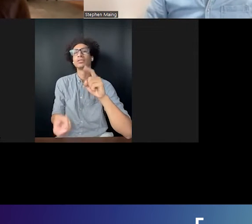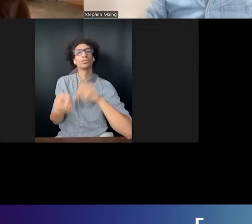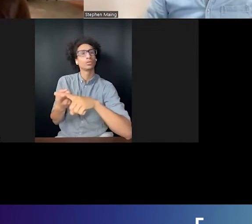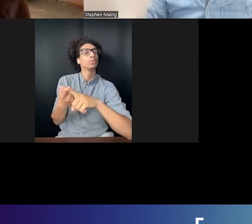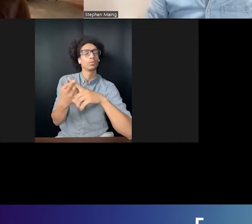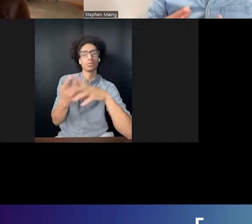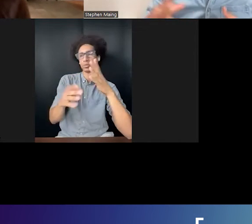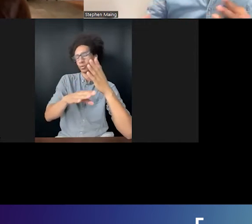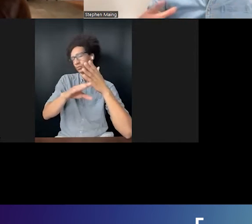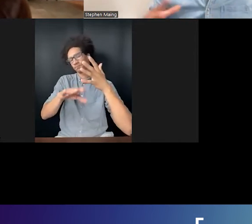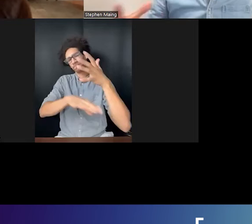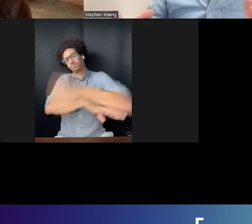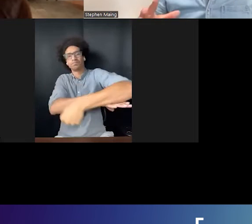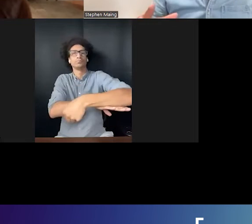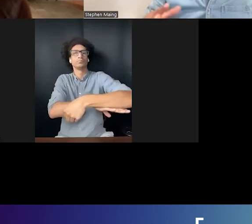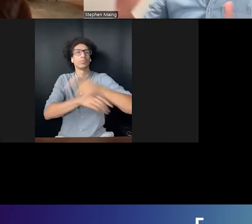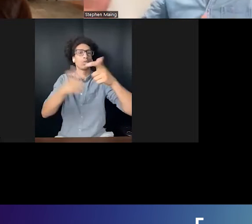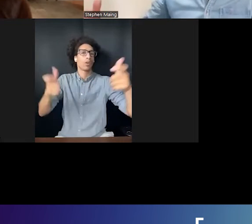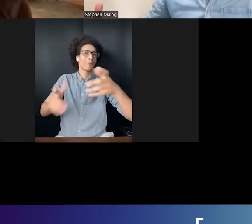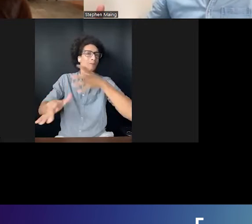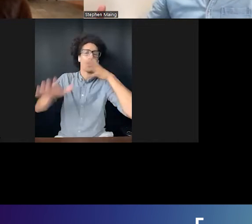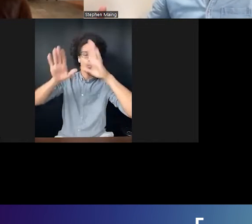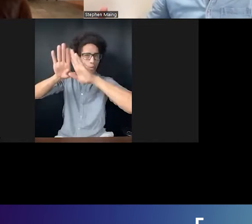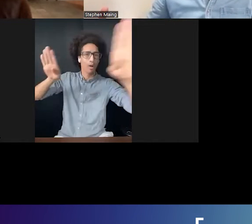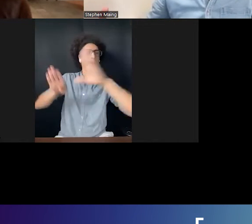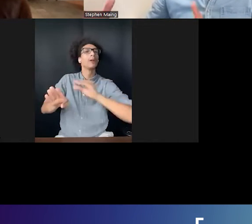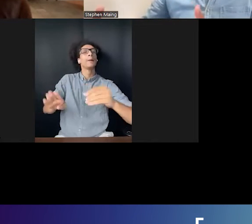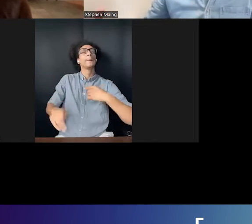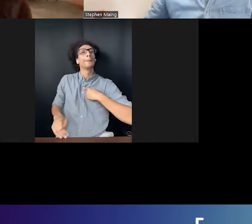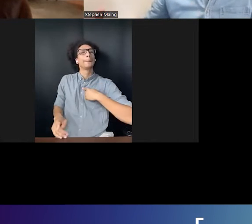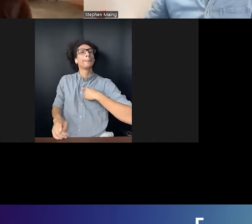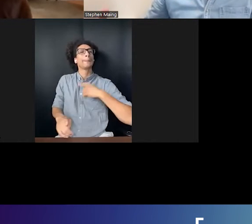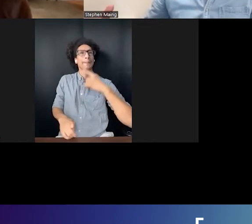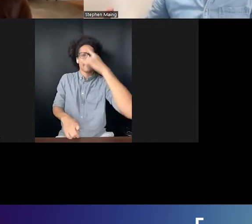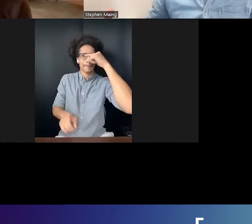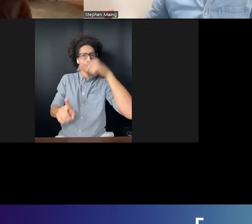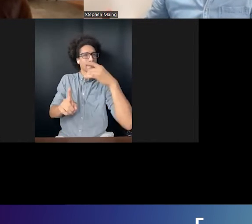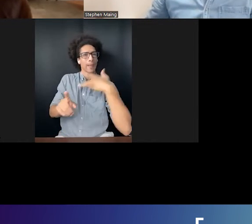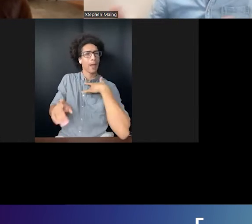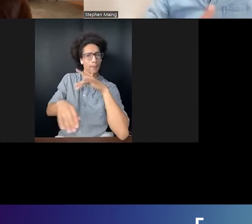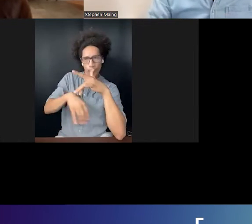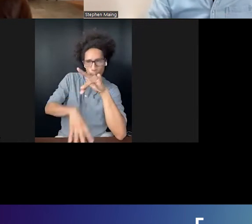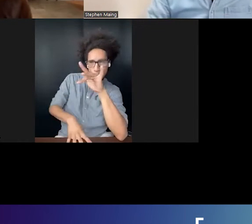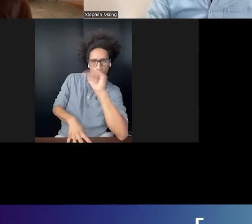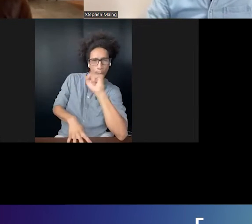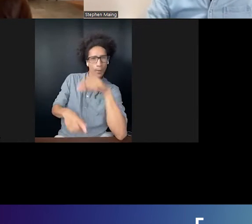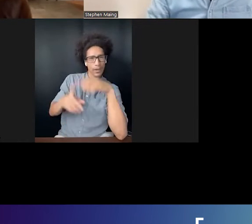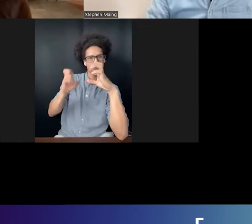I use this sort of like this loophole in our educational community screenings to encourage them to pirate the film.